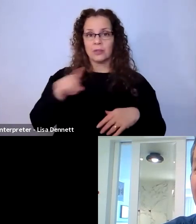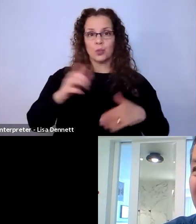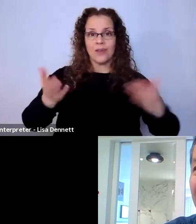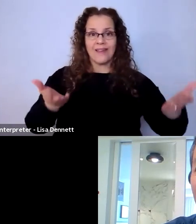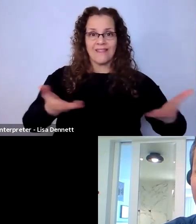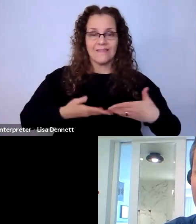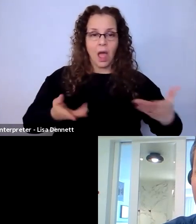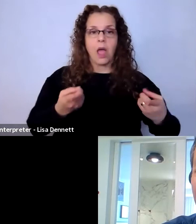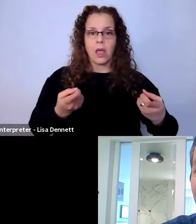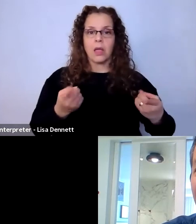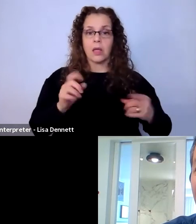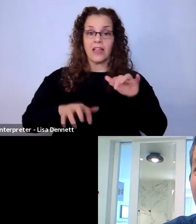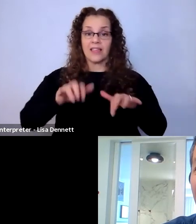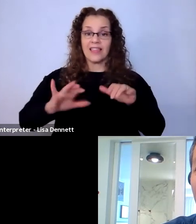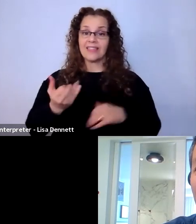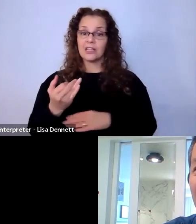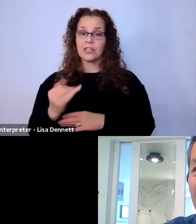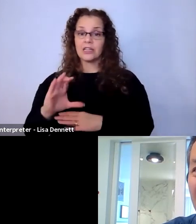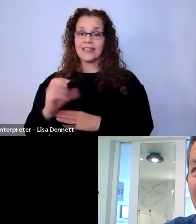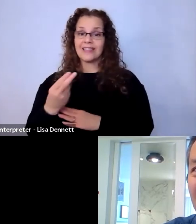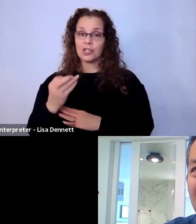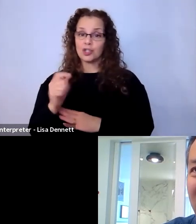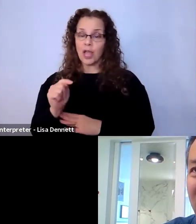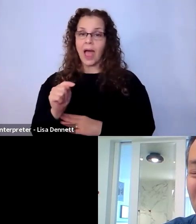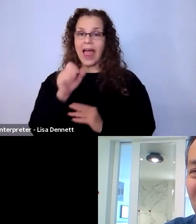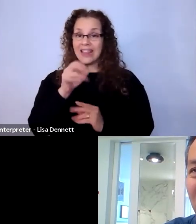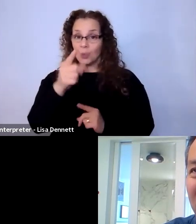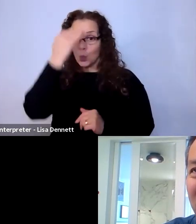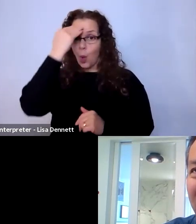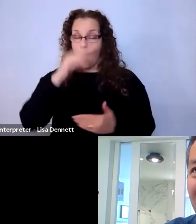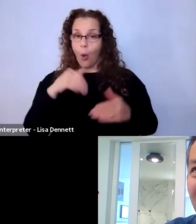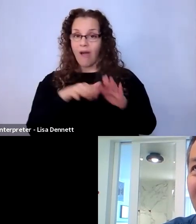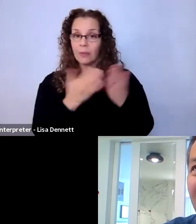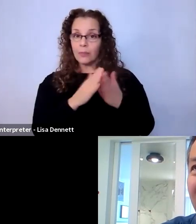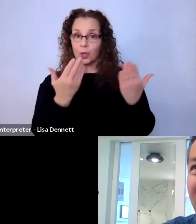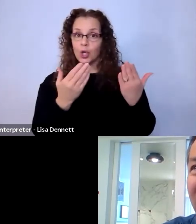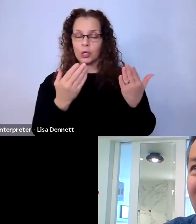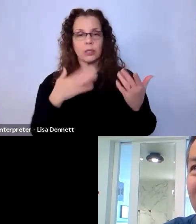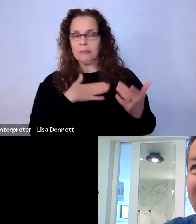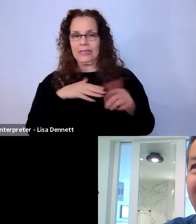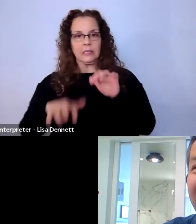there in the chat if they're able to to contribute names of books, I know. cat.